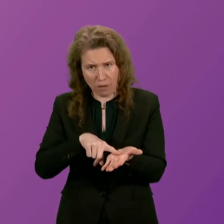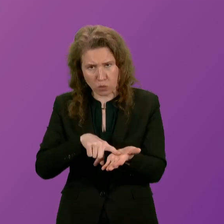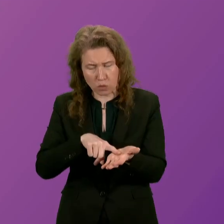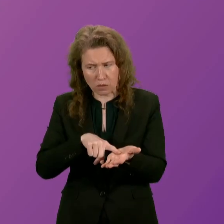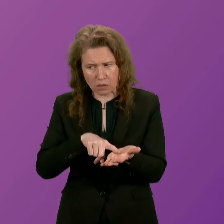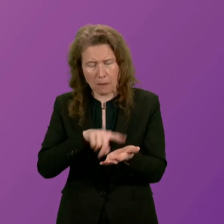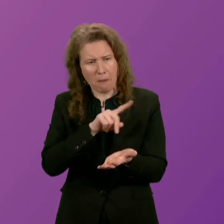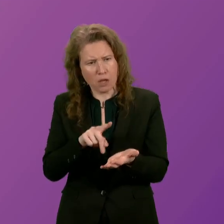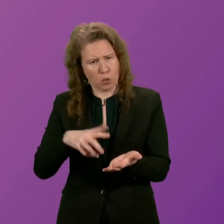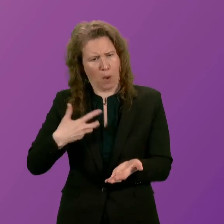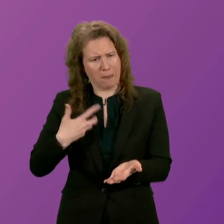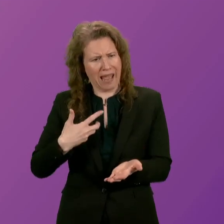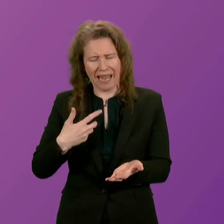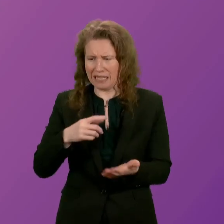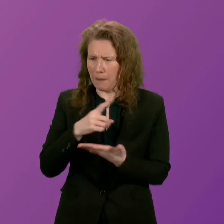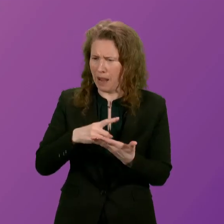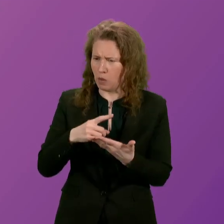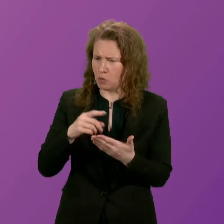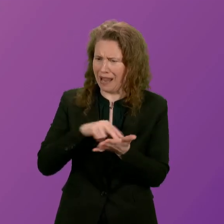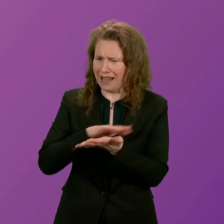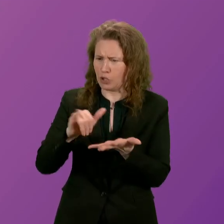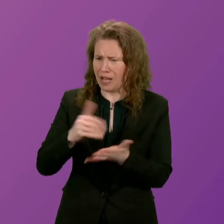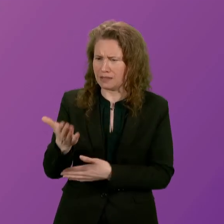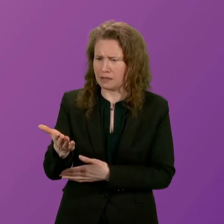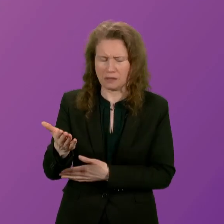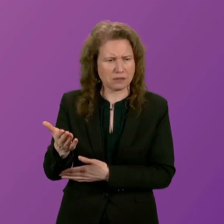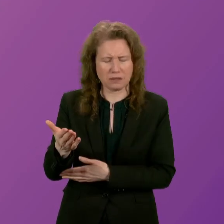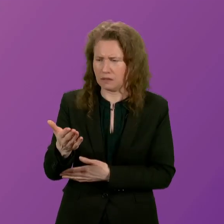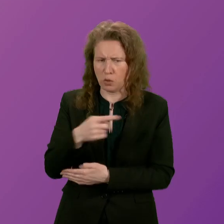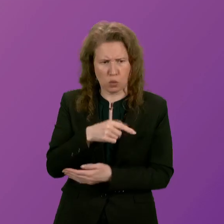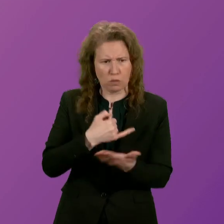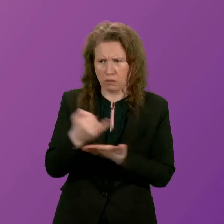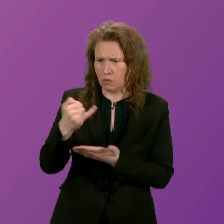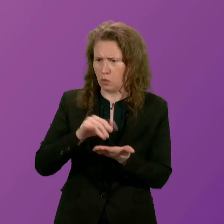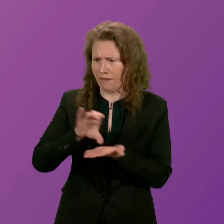yet it comes to chamber to complain to me about different issues. That is the hypocrisy that I